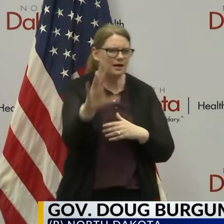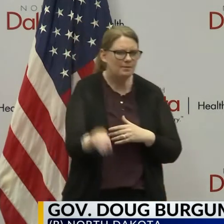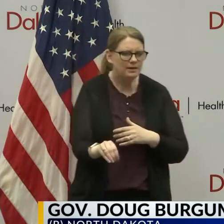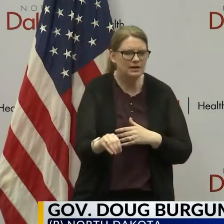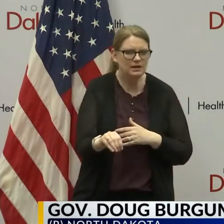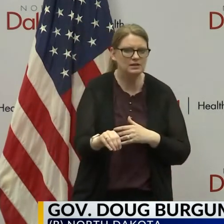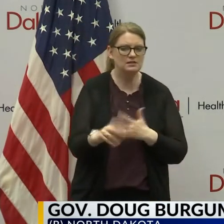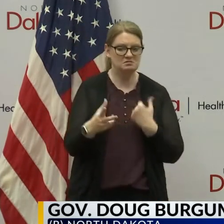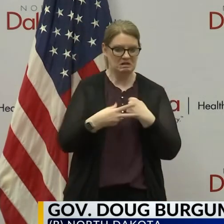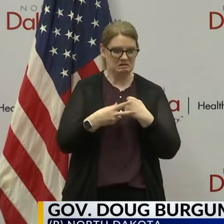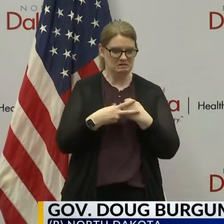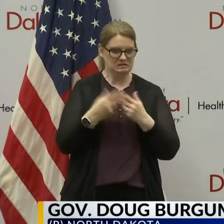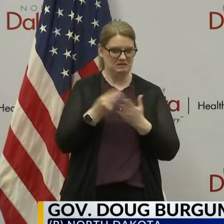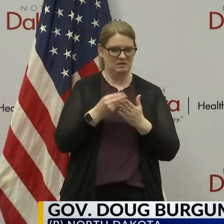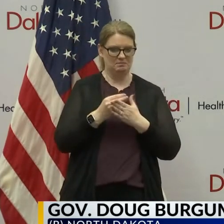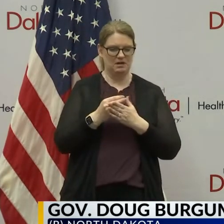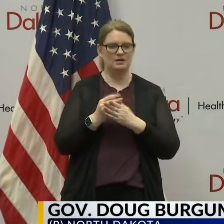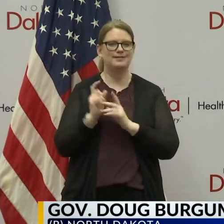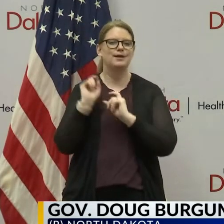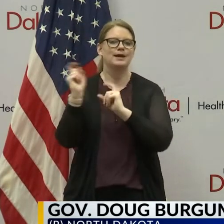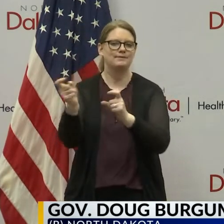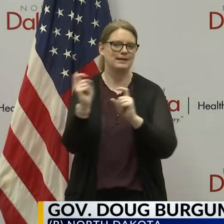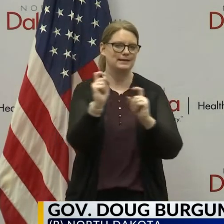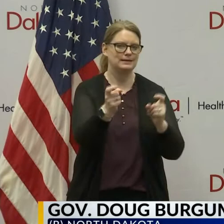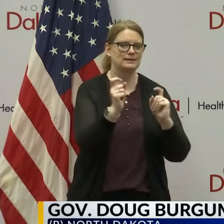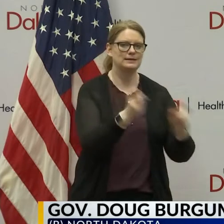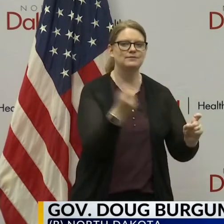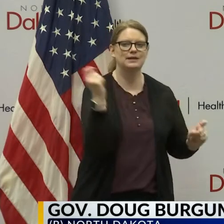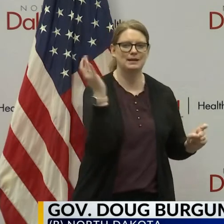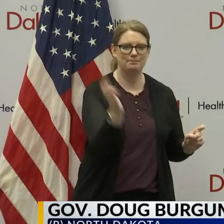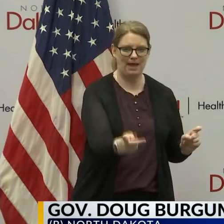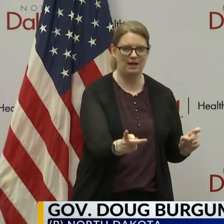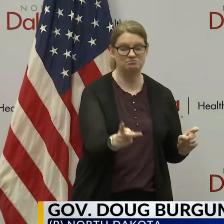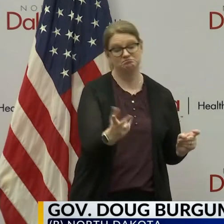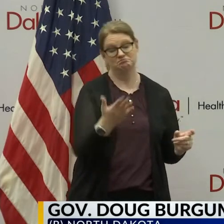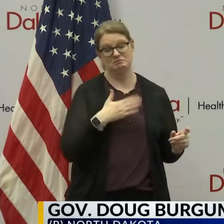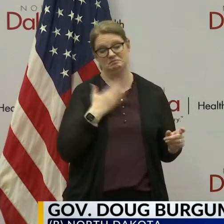SHELTER IN PLACE WAS THE ALLSTATE ONE. THEY ARE RETURNING SAVINGS